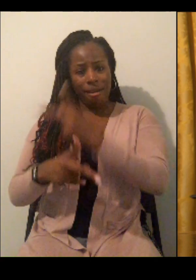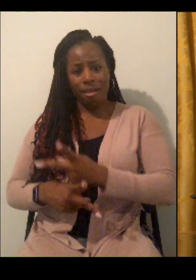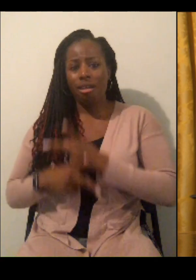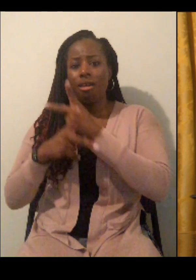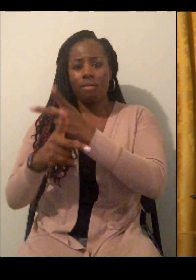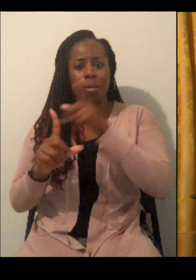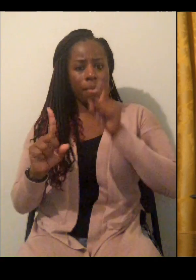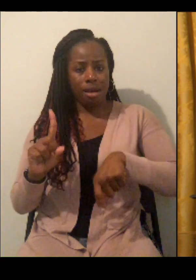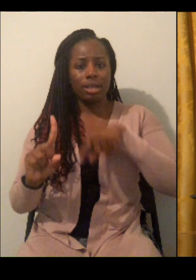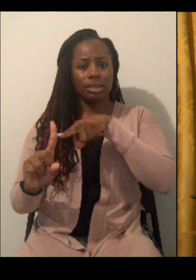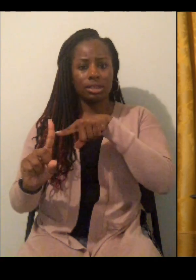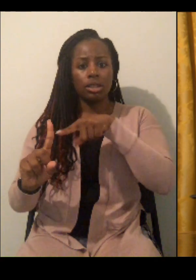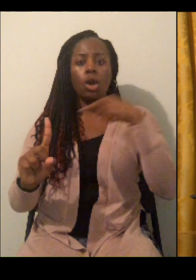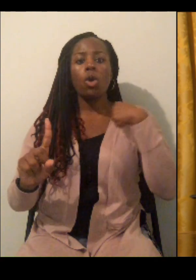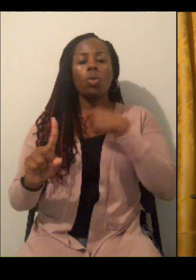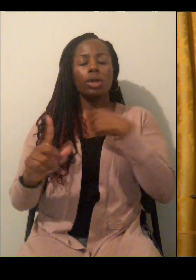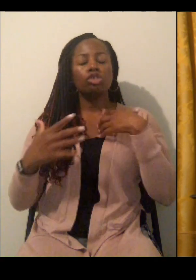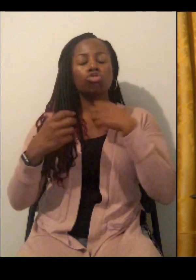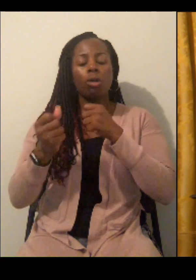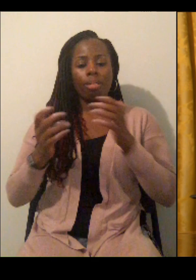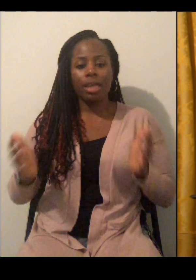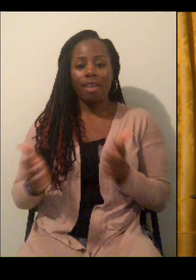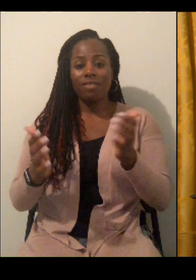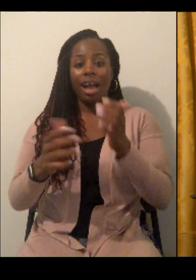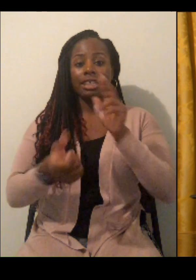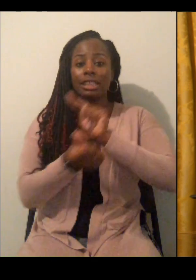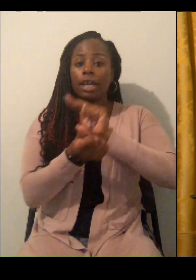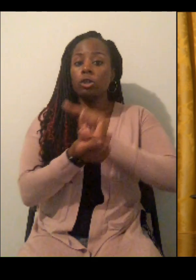advising that nursing homes for the elderly suspend or medically unnecessary